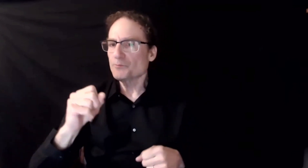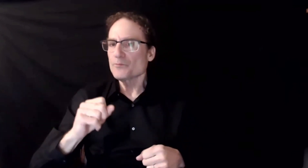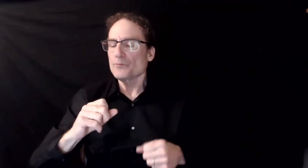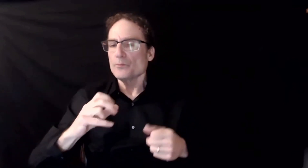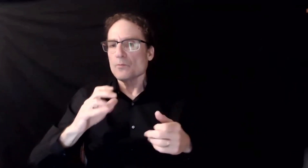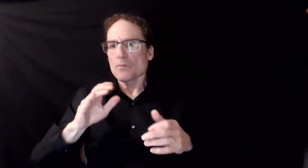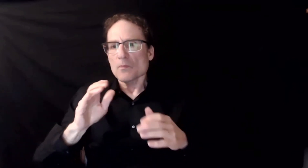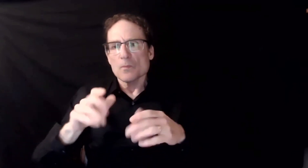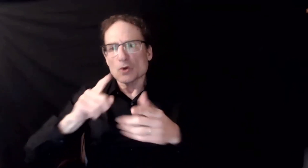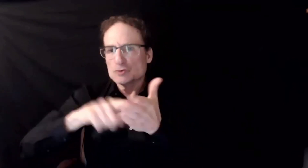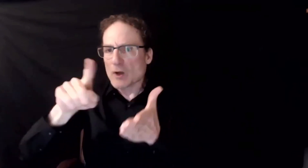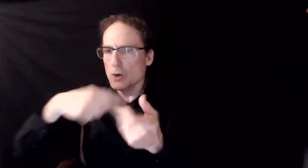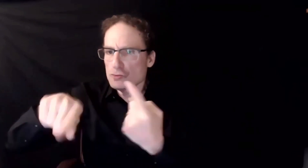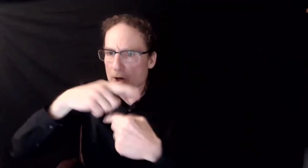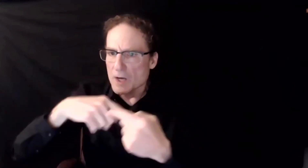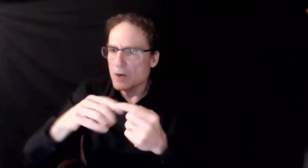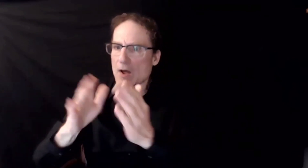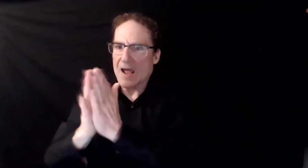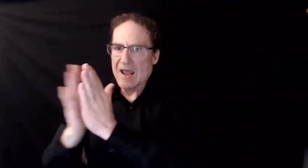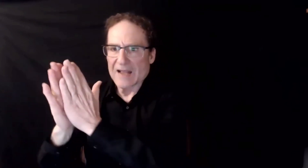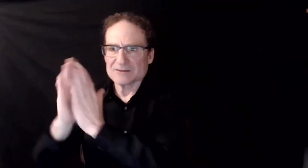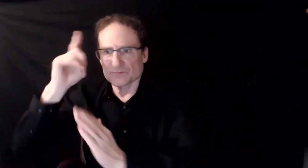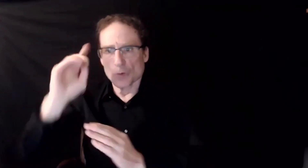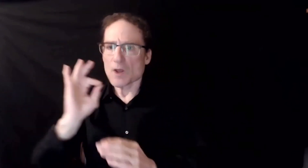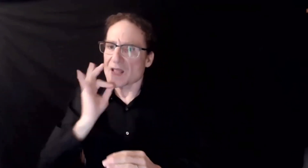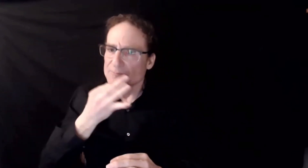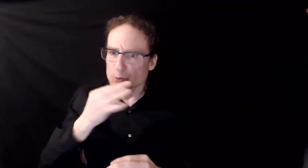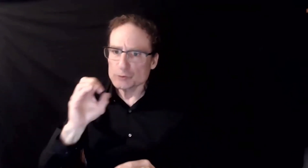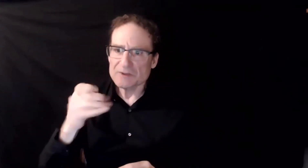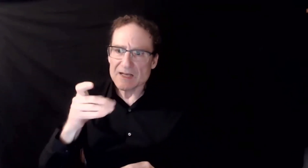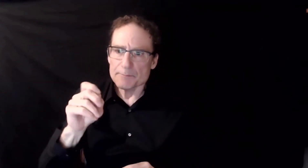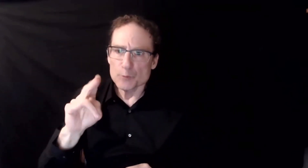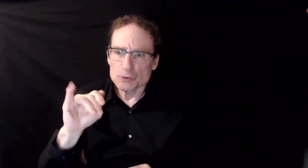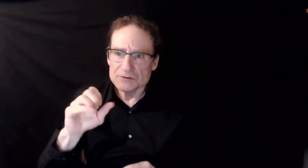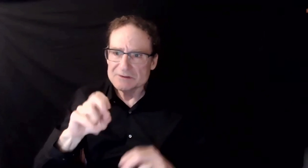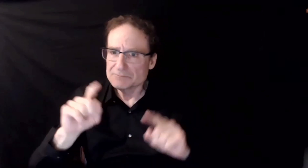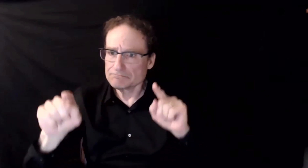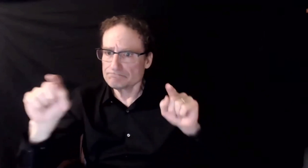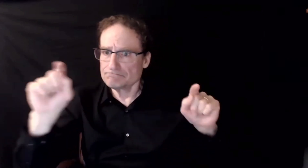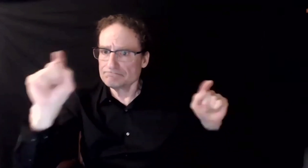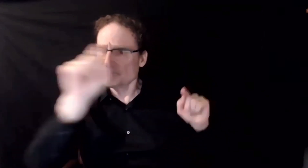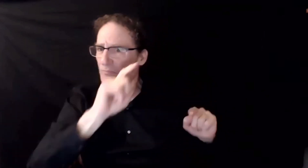of our process as stakeholders. And we need to be reaching out to experts